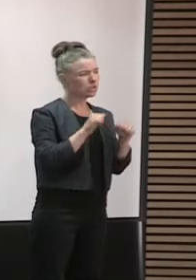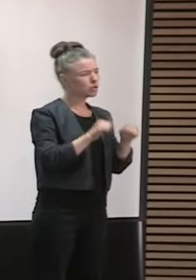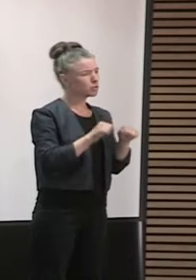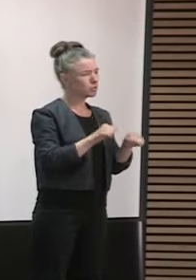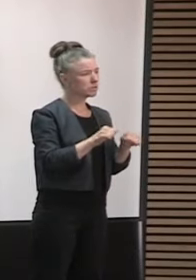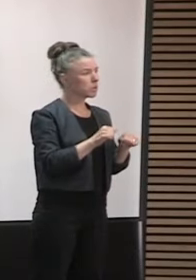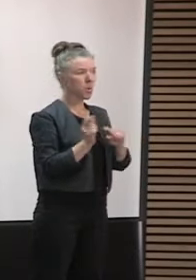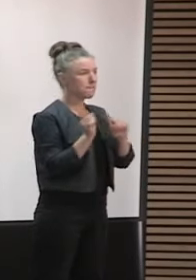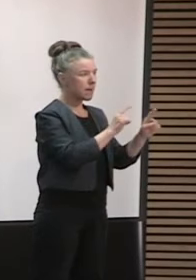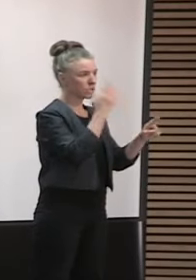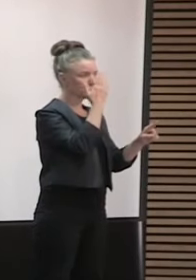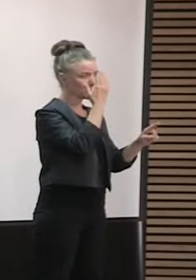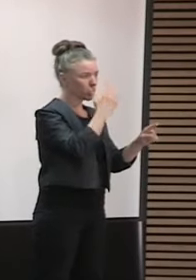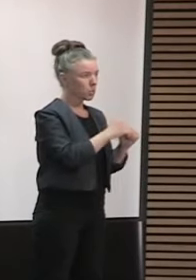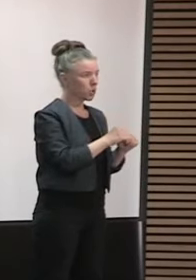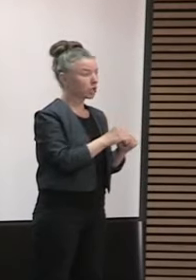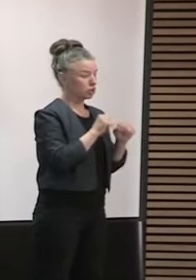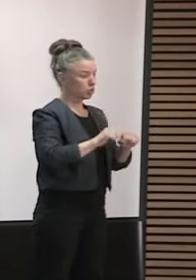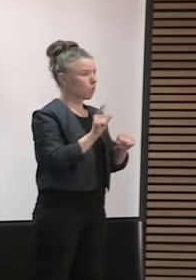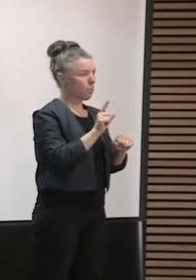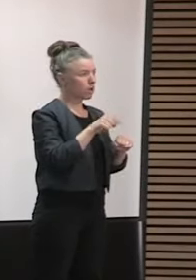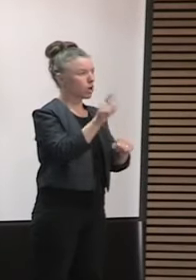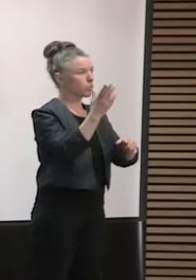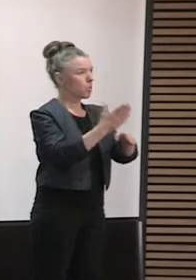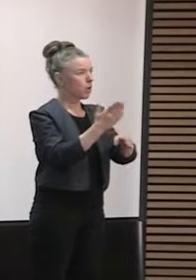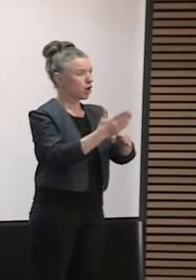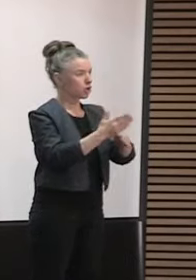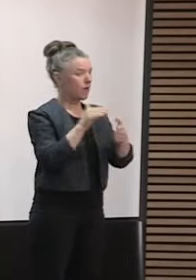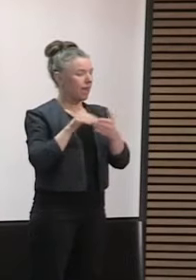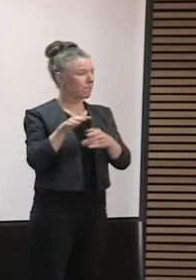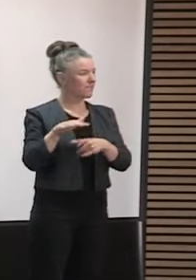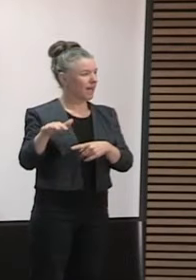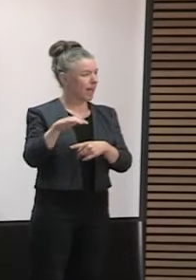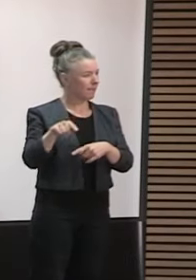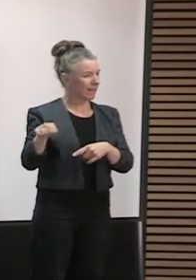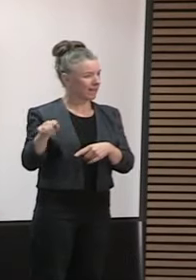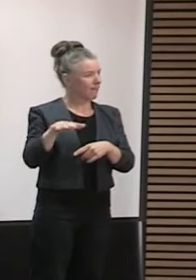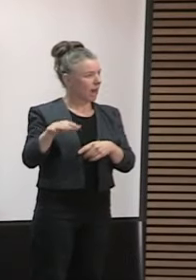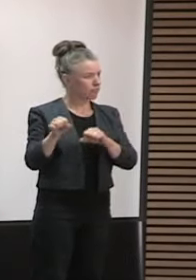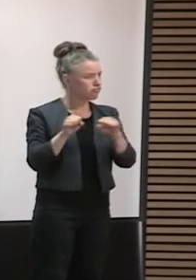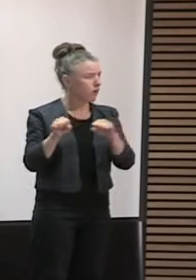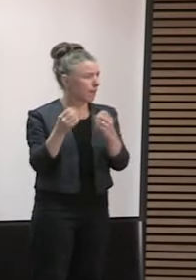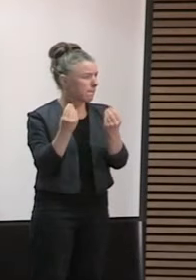records of who they come into contact with. I think the more people that use the app, the more people who use it